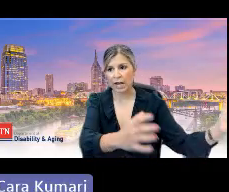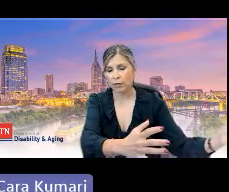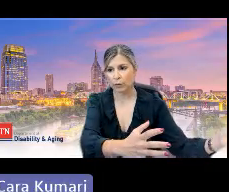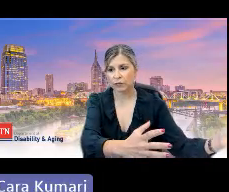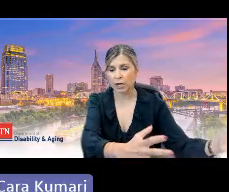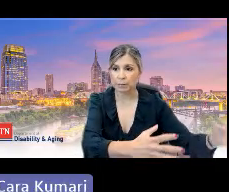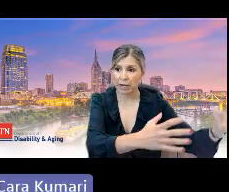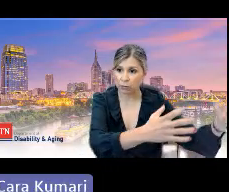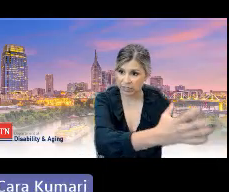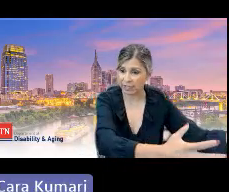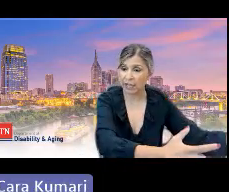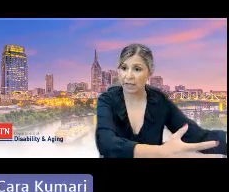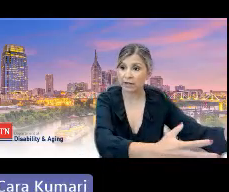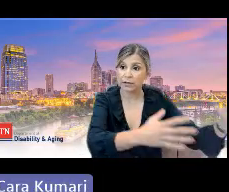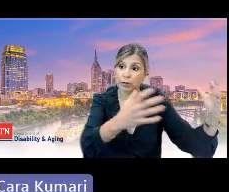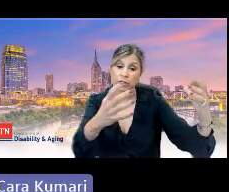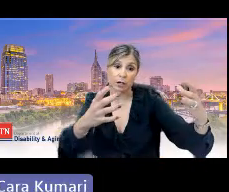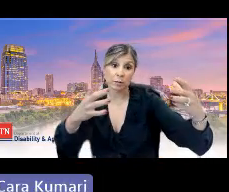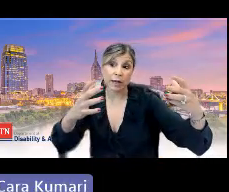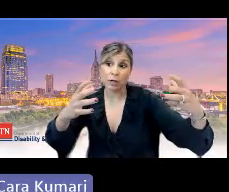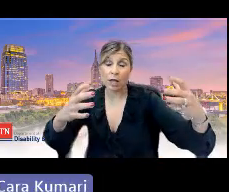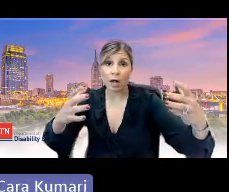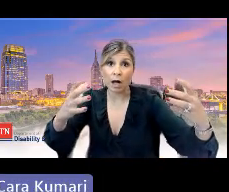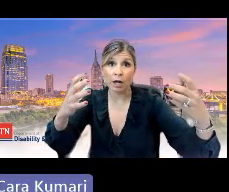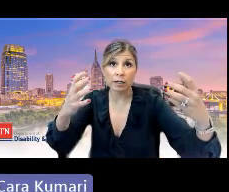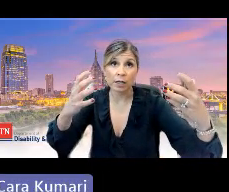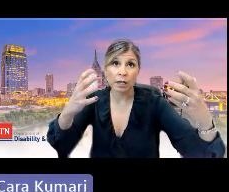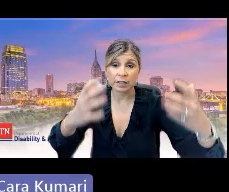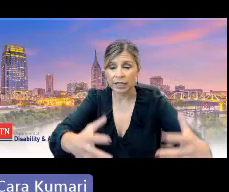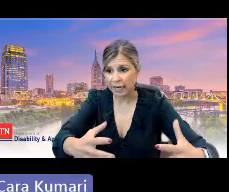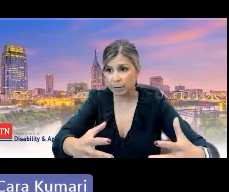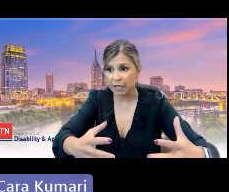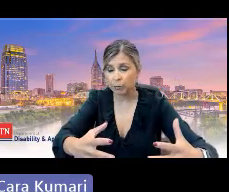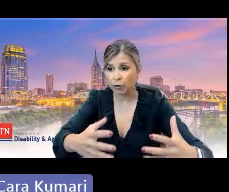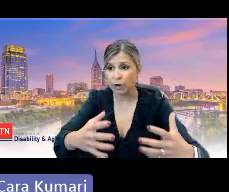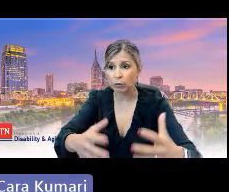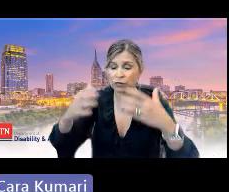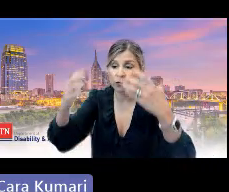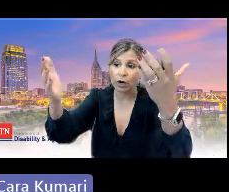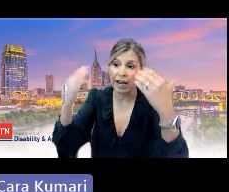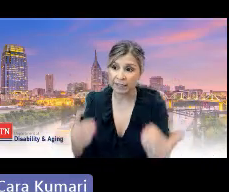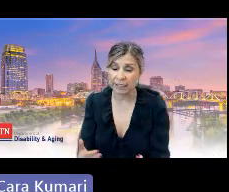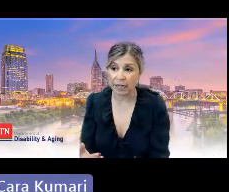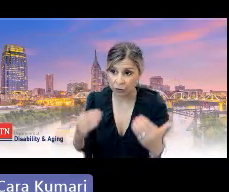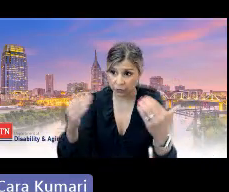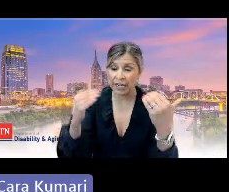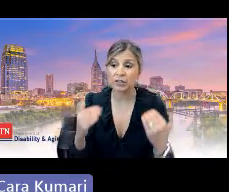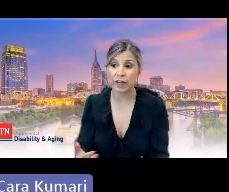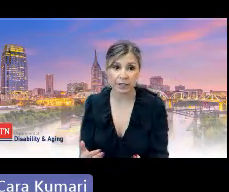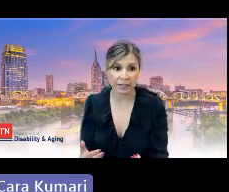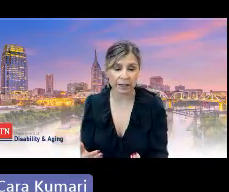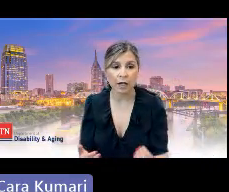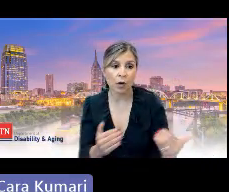So now that we've talked about TEIS and we've talked about the Katie Beckett program, which is for 18 under the age of 18,